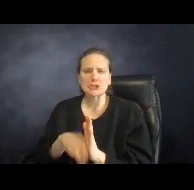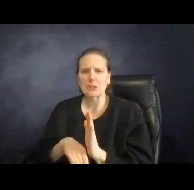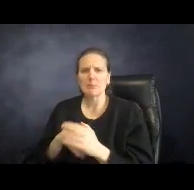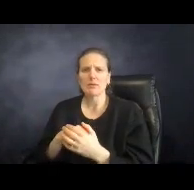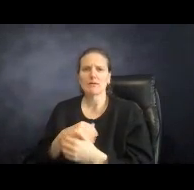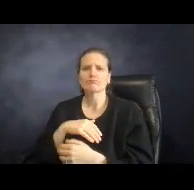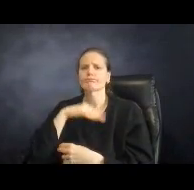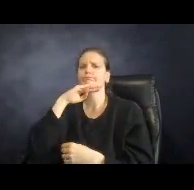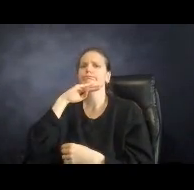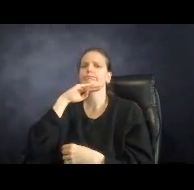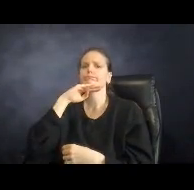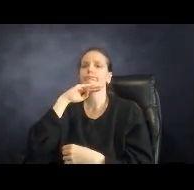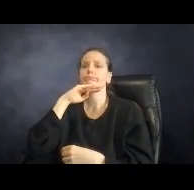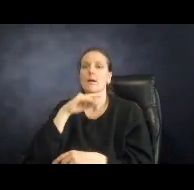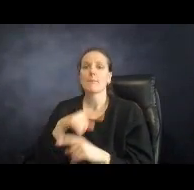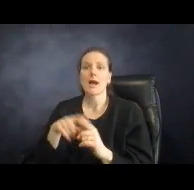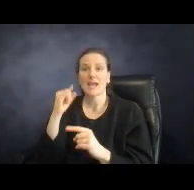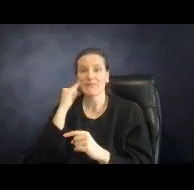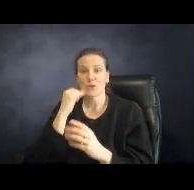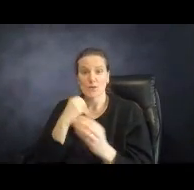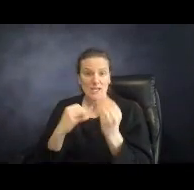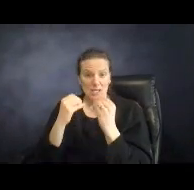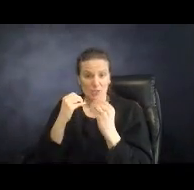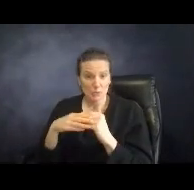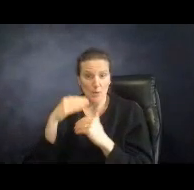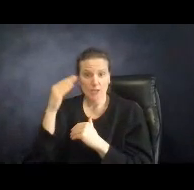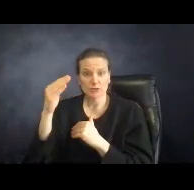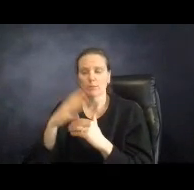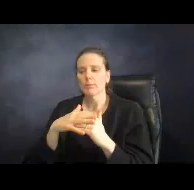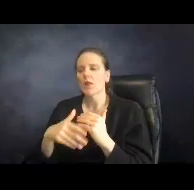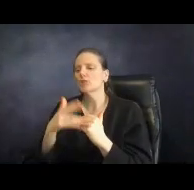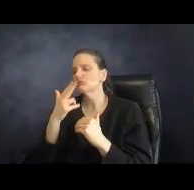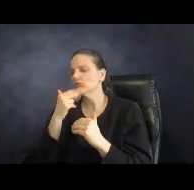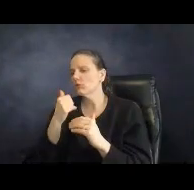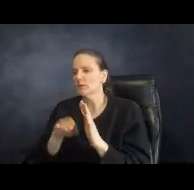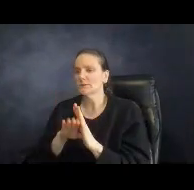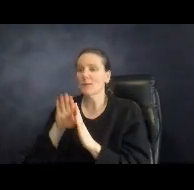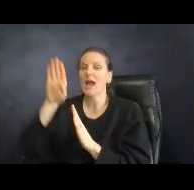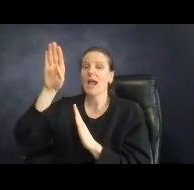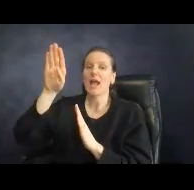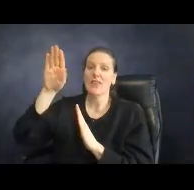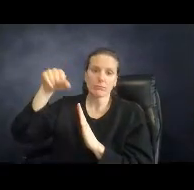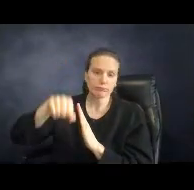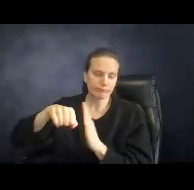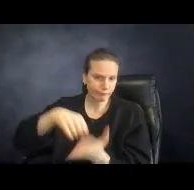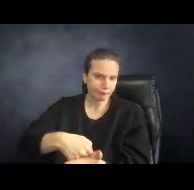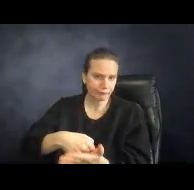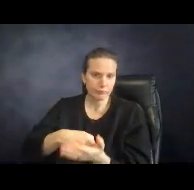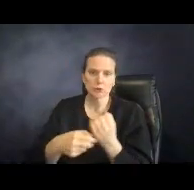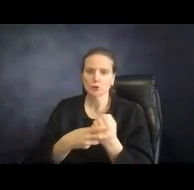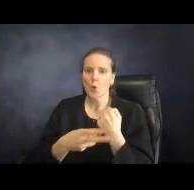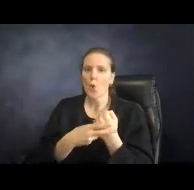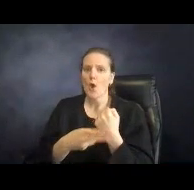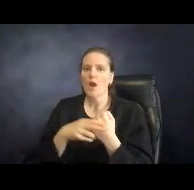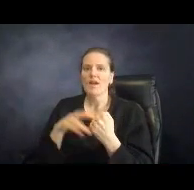But the problem is they, if you over consume them, blood sugar's gonna spike and then it's gonna bottom out and you're gonna store fat and you're gonna promote inflammation in the body.